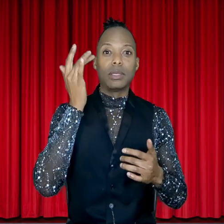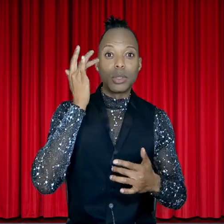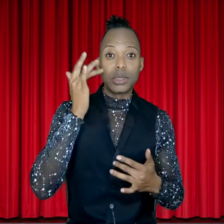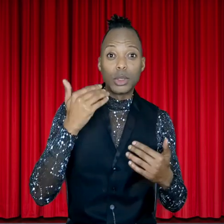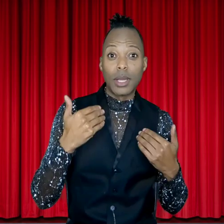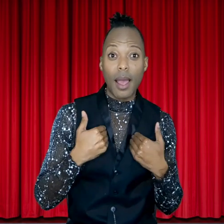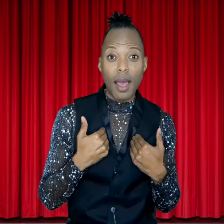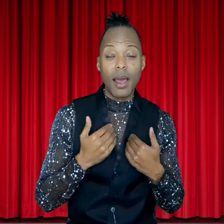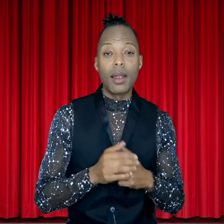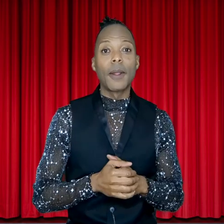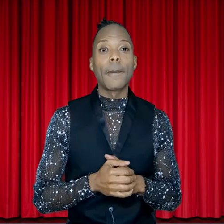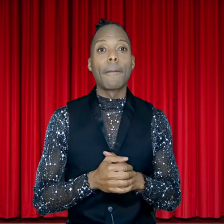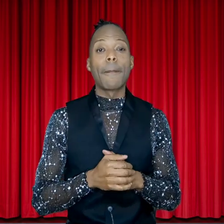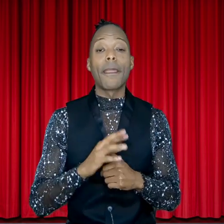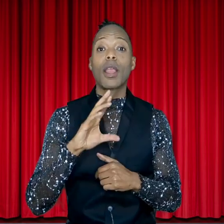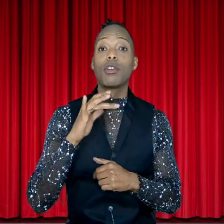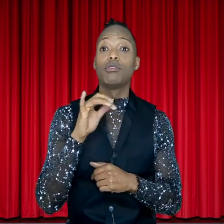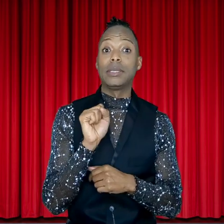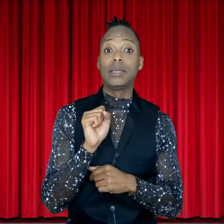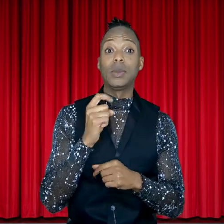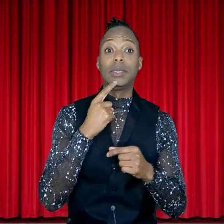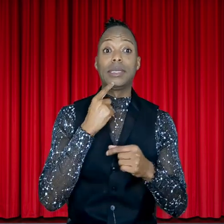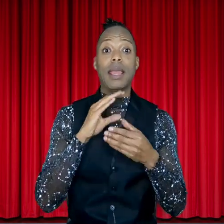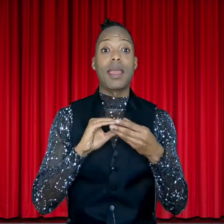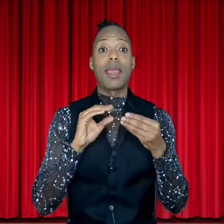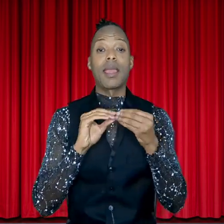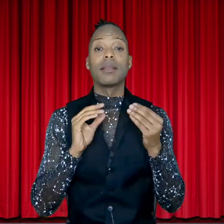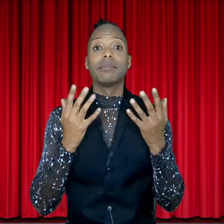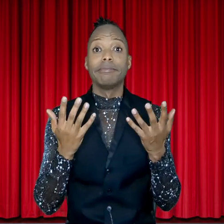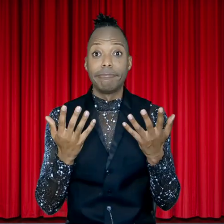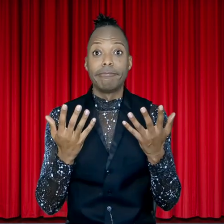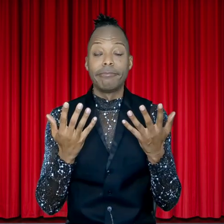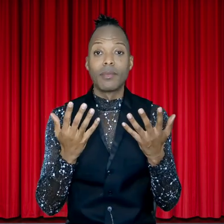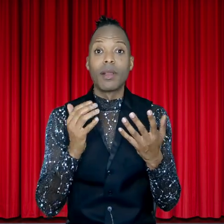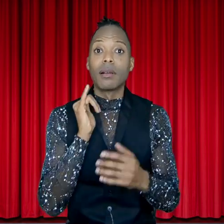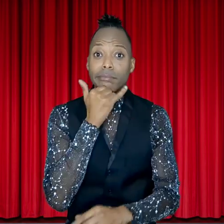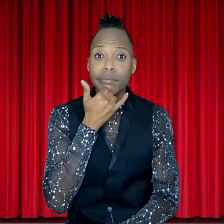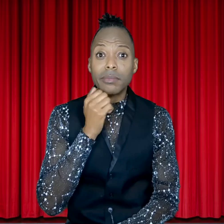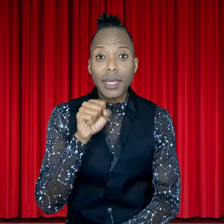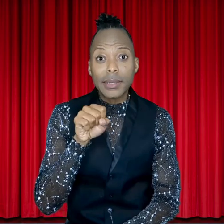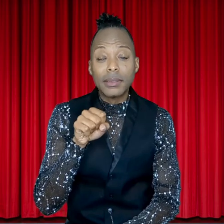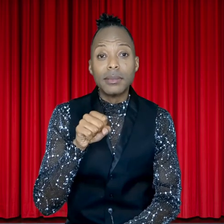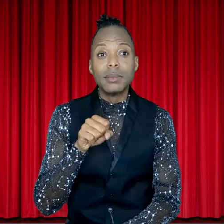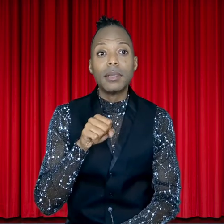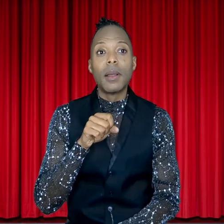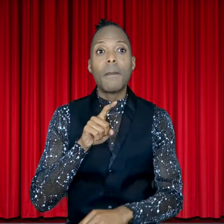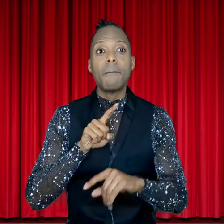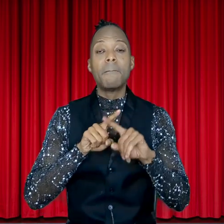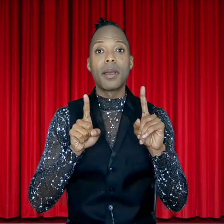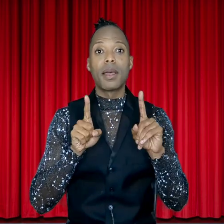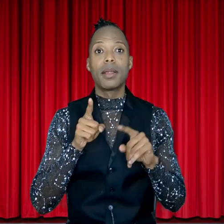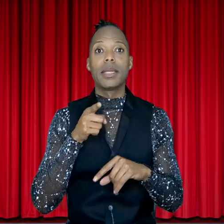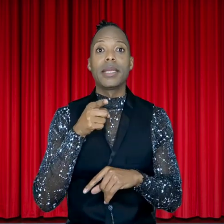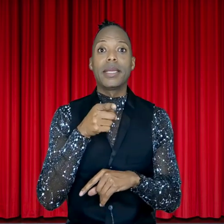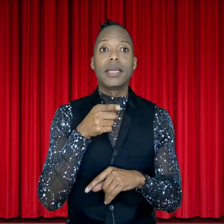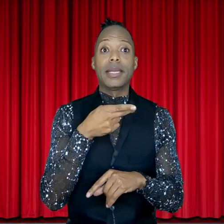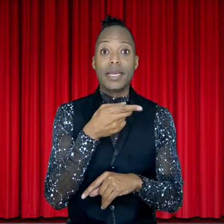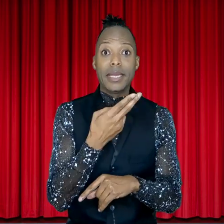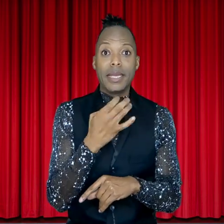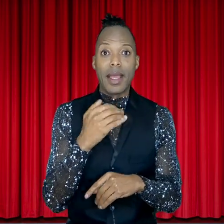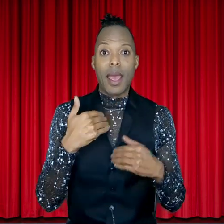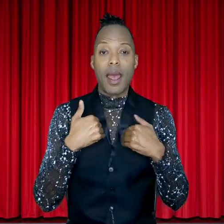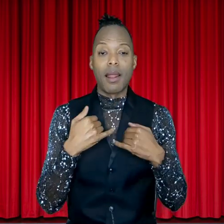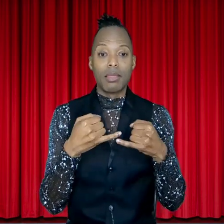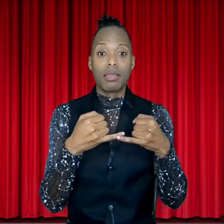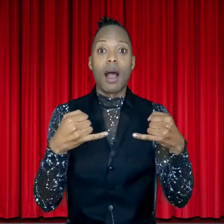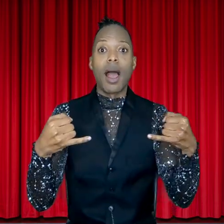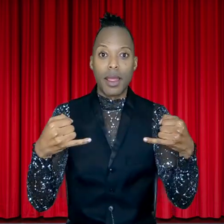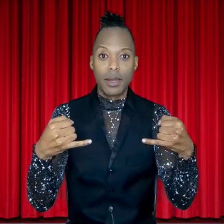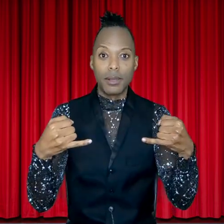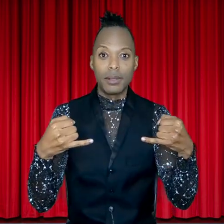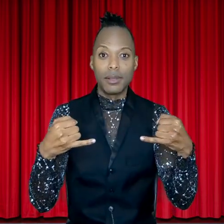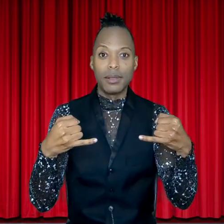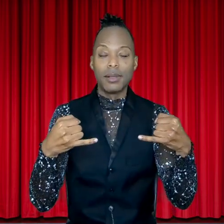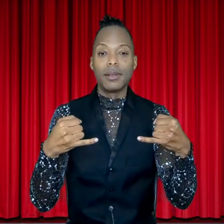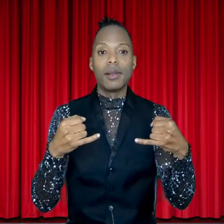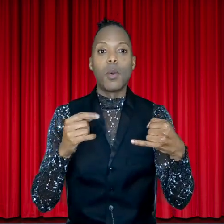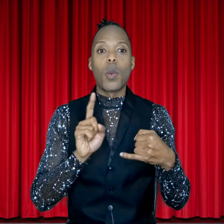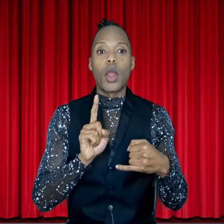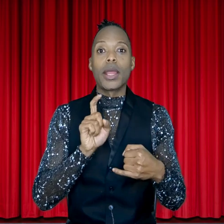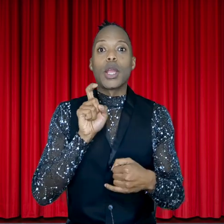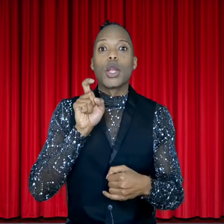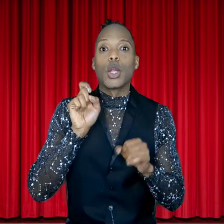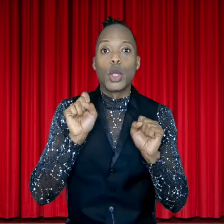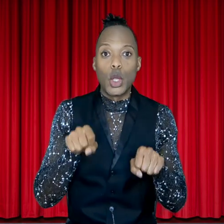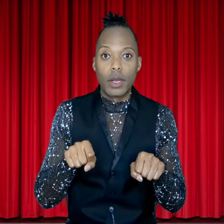Chris was wrong, but he had a line where he could have stopped but he crossed the line.